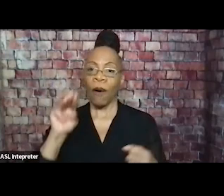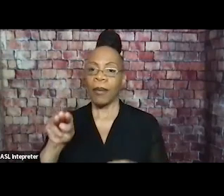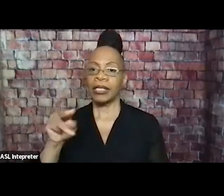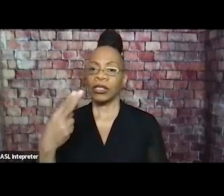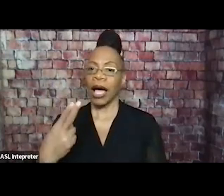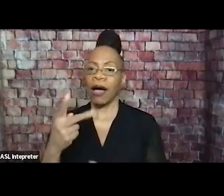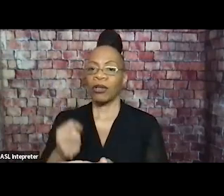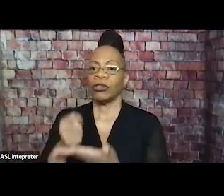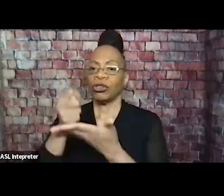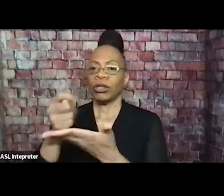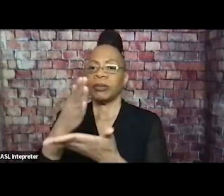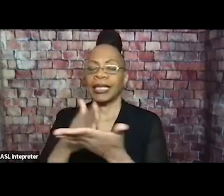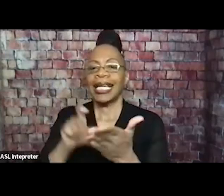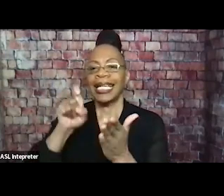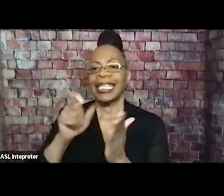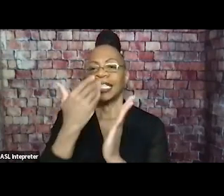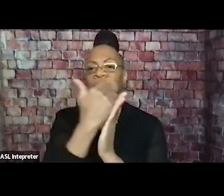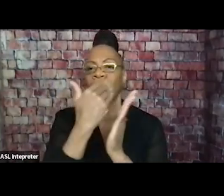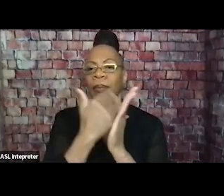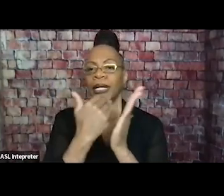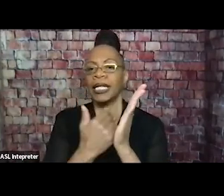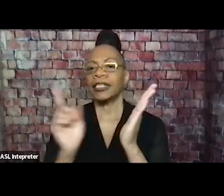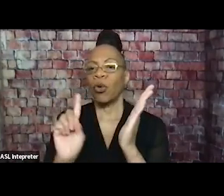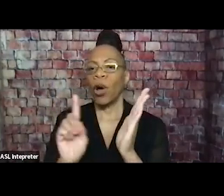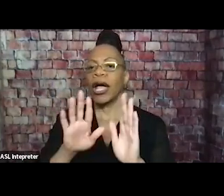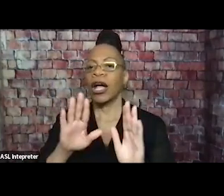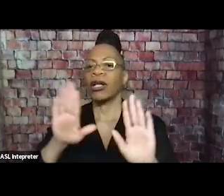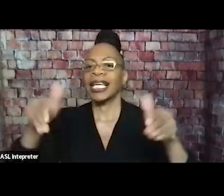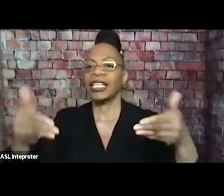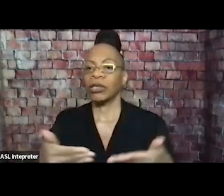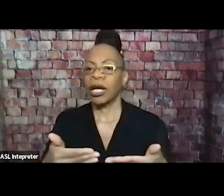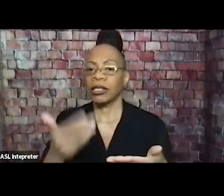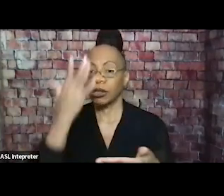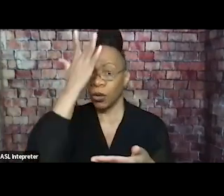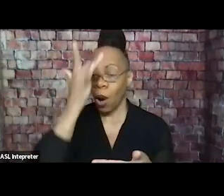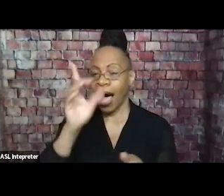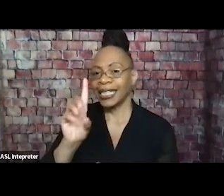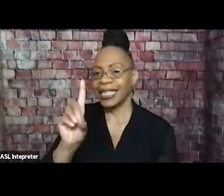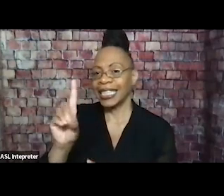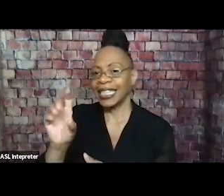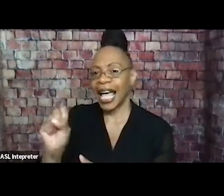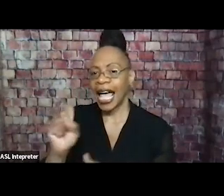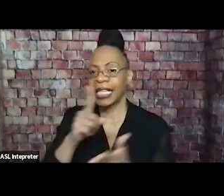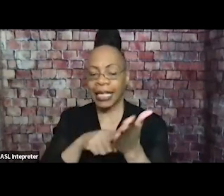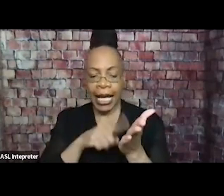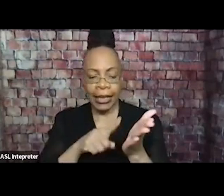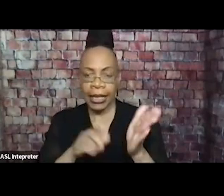they need to be listed in the introduction so that the DDS examiner, who will be reviewing the report,